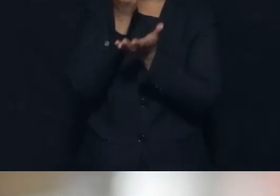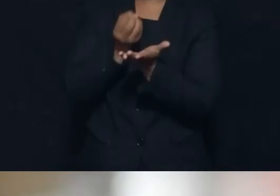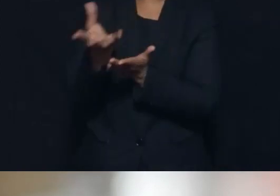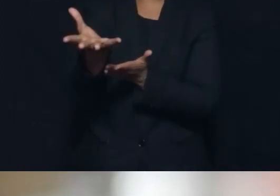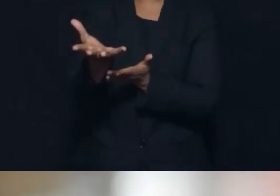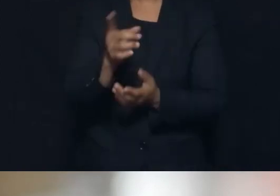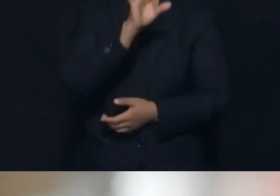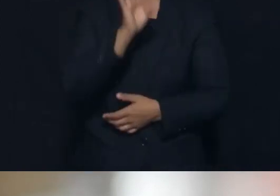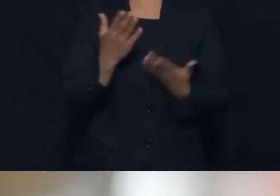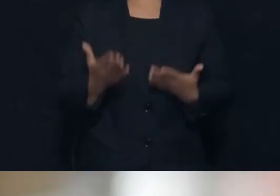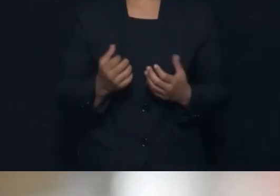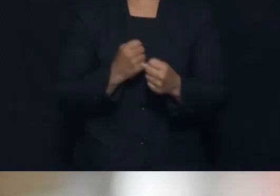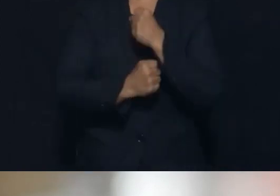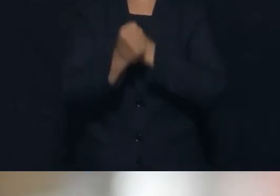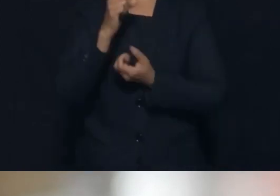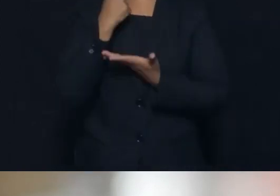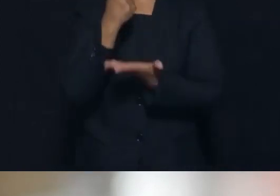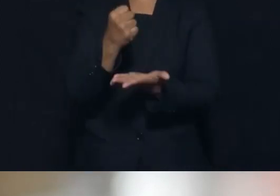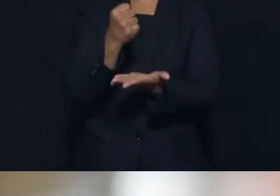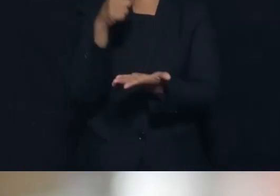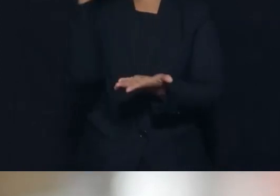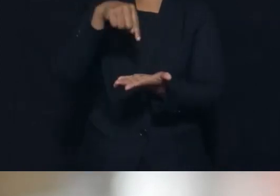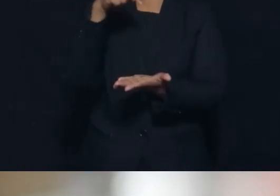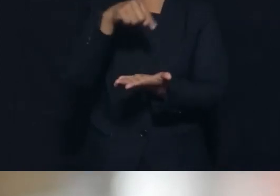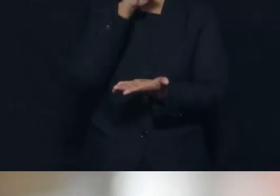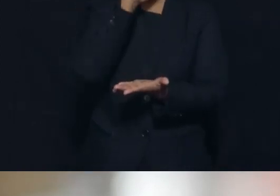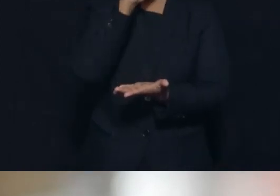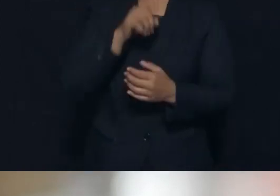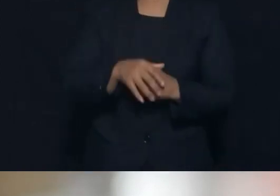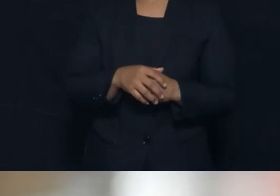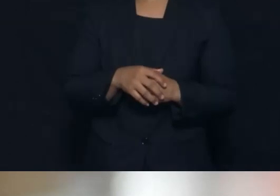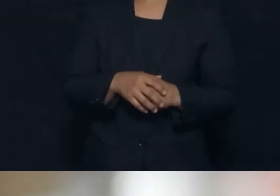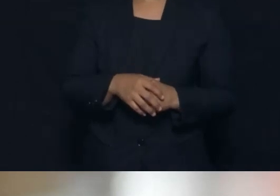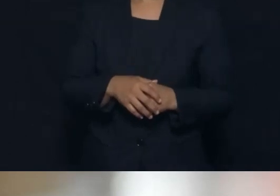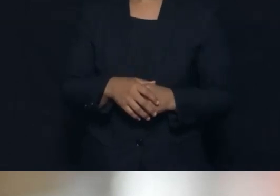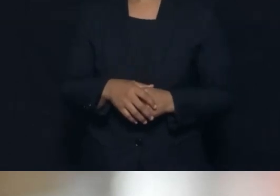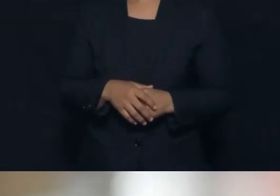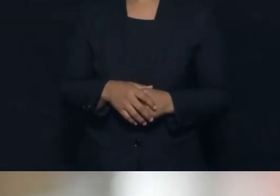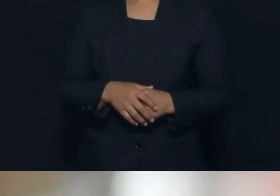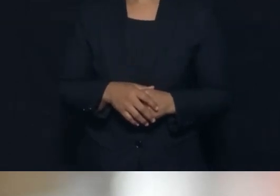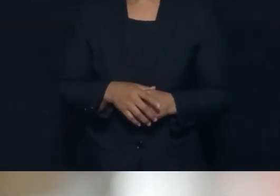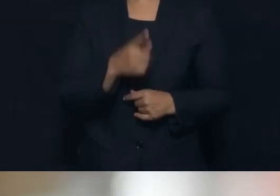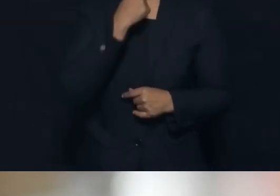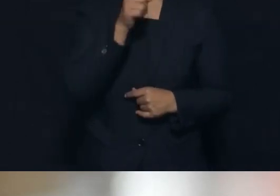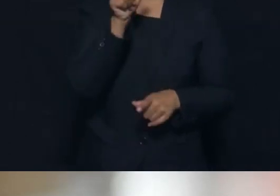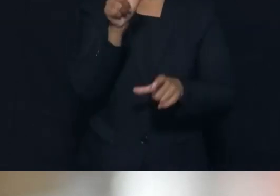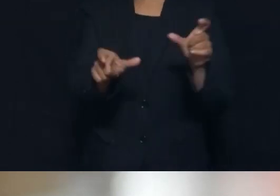We have another question: for Inmaculada Placencia Porrero, we are depending on how much we can